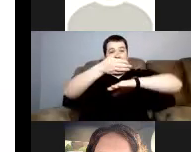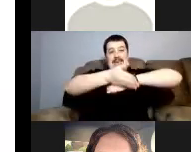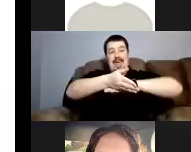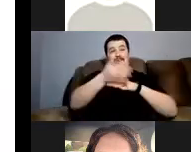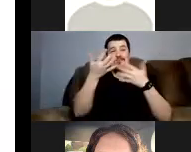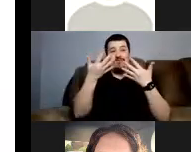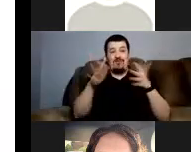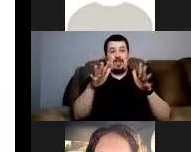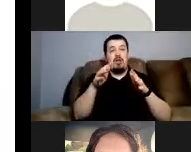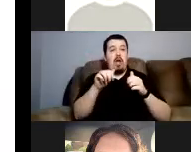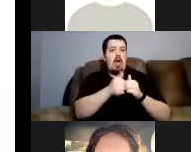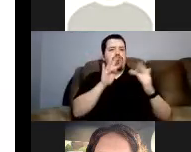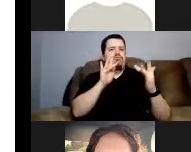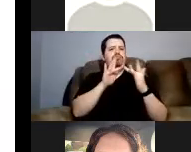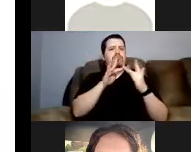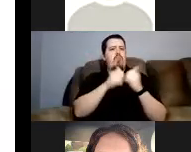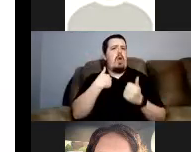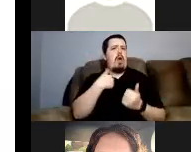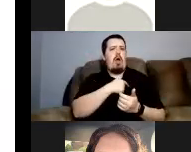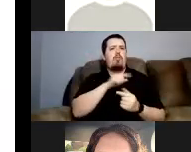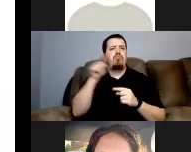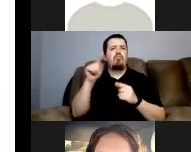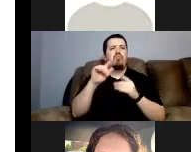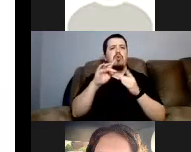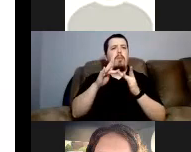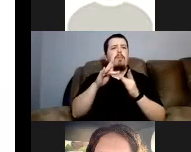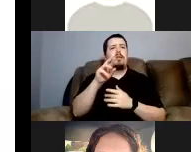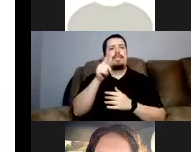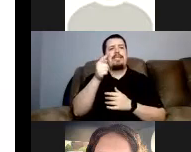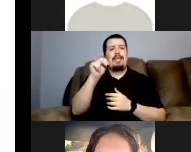ways to stay connected with us: you can head over to our website tndisability.org